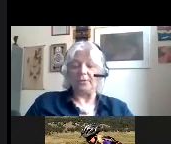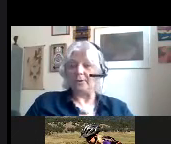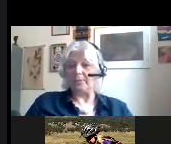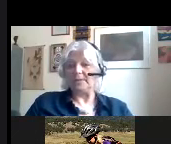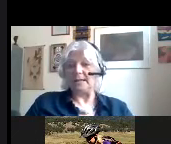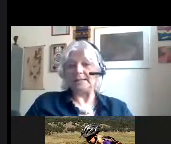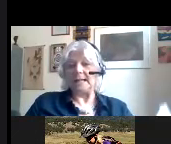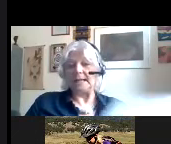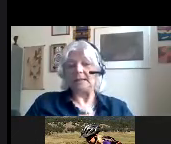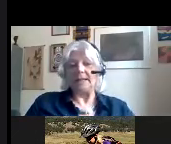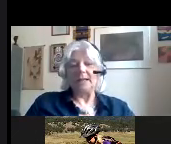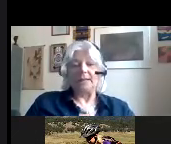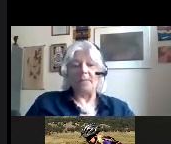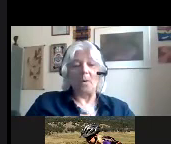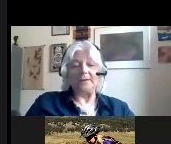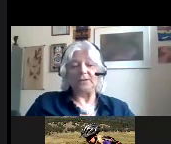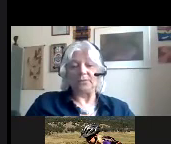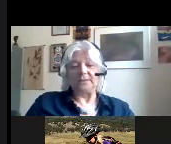are 30% less likely than whites to receive